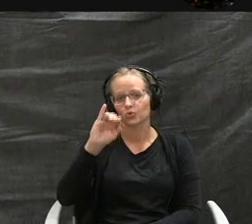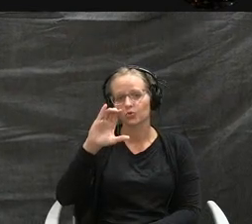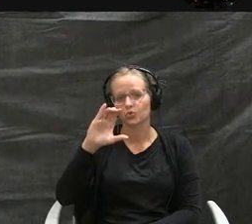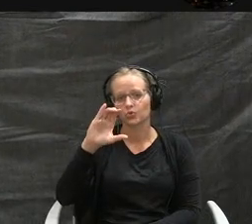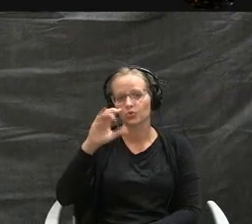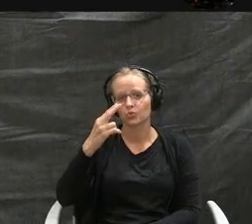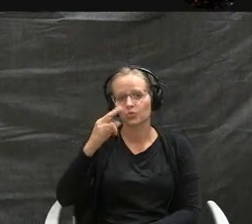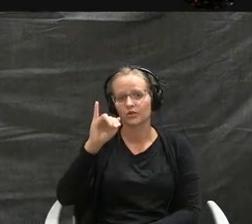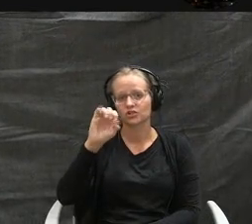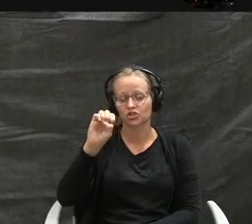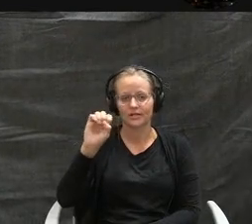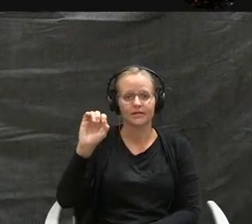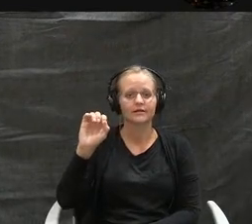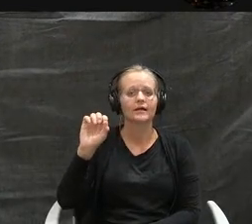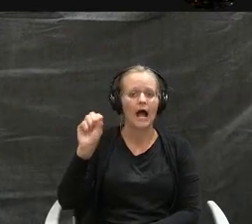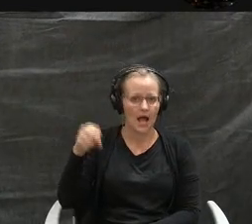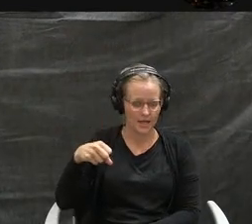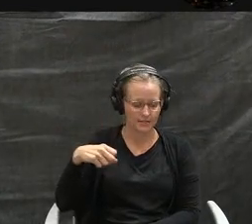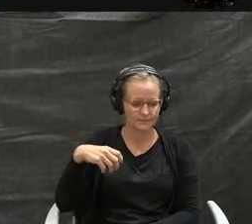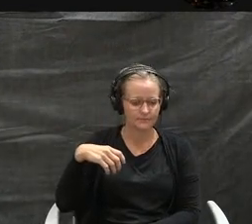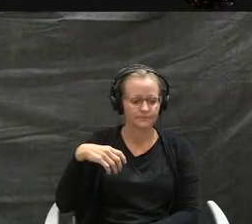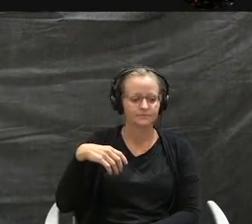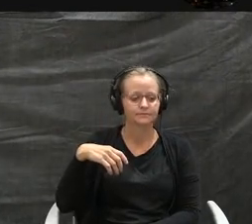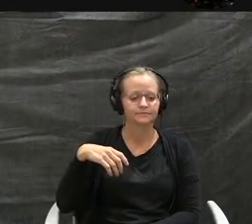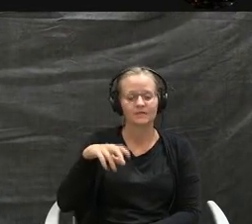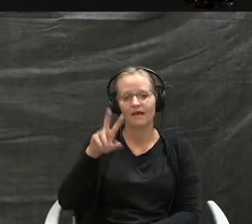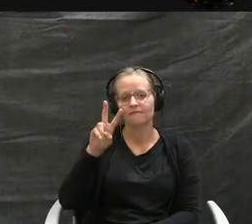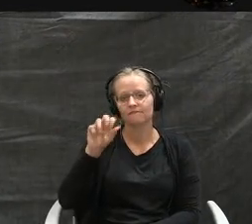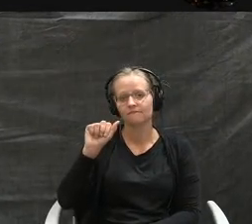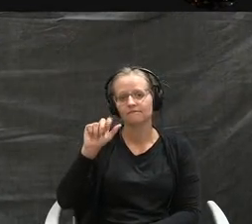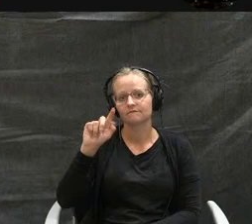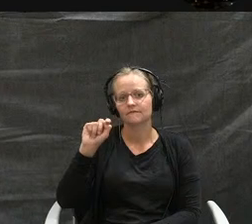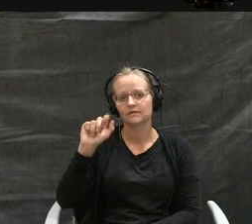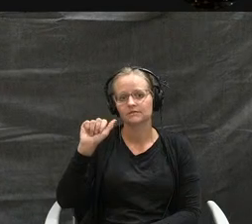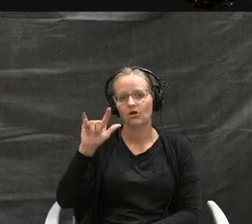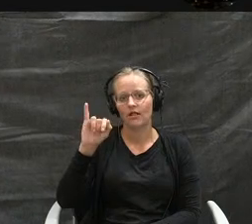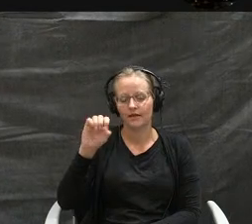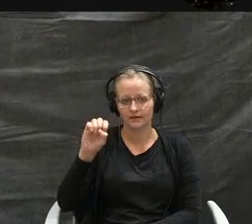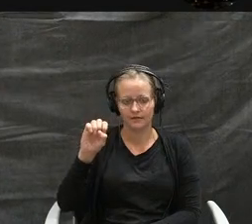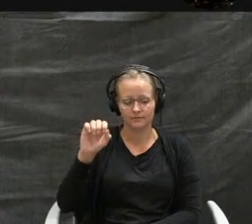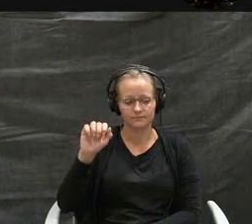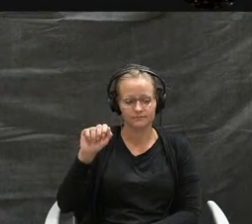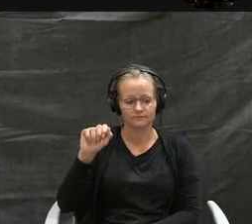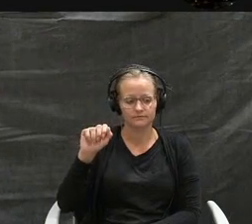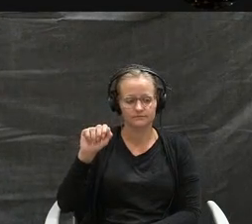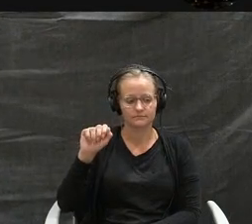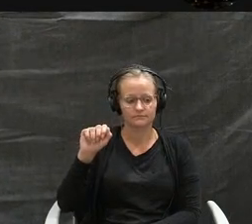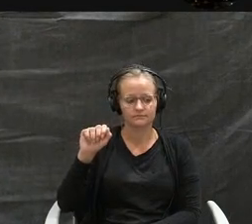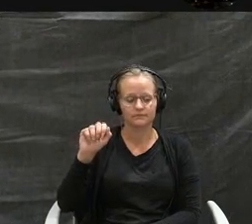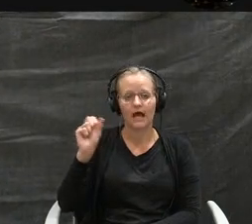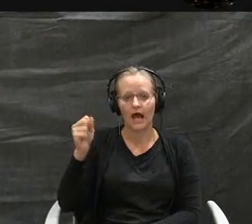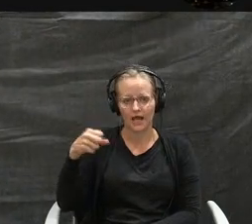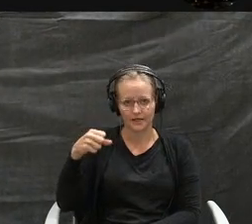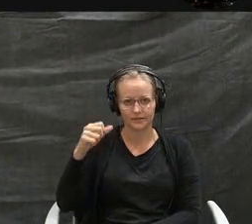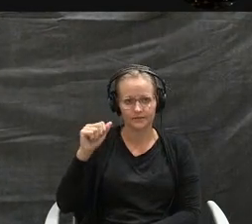Hi board member Vitaly. Hi board member Wagner.